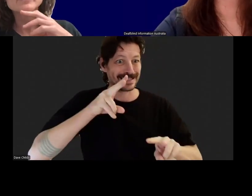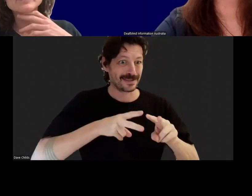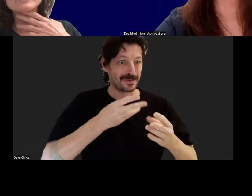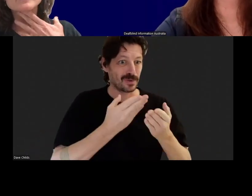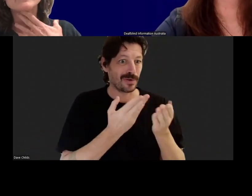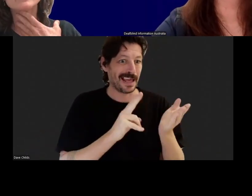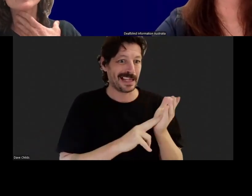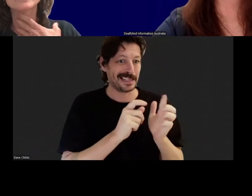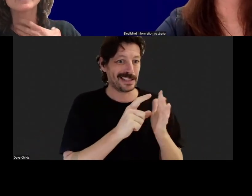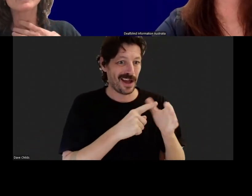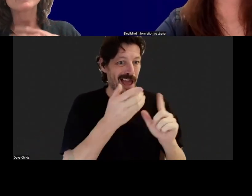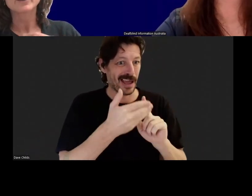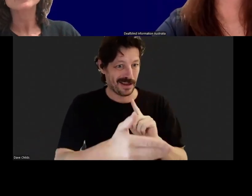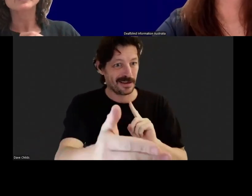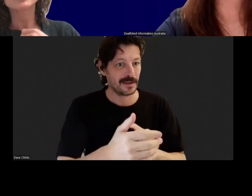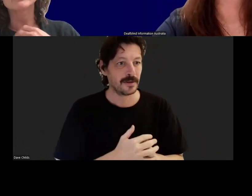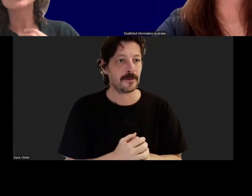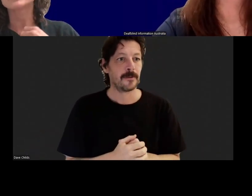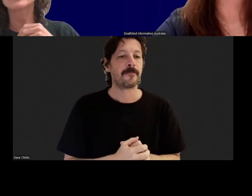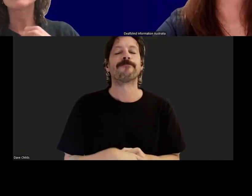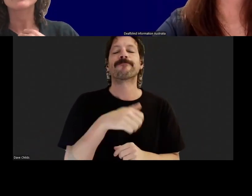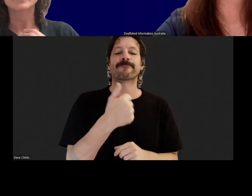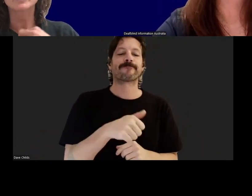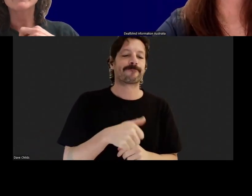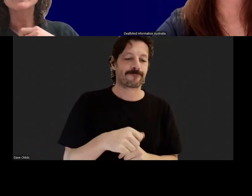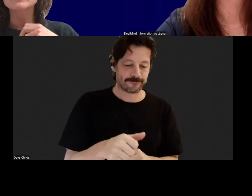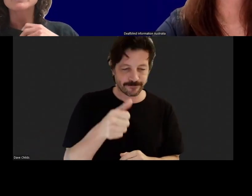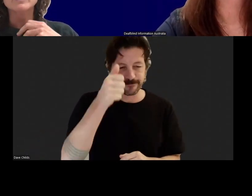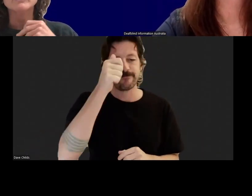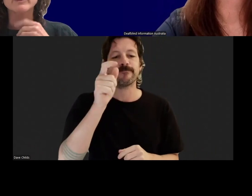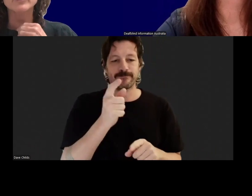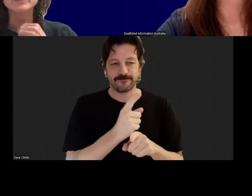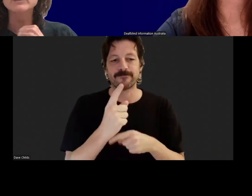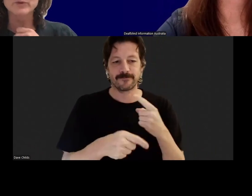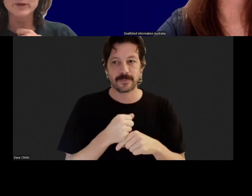I do recall what you're talking about now, and this is an assessment that OTs are